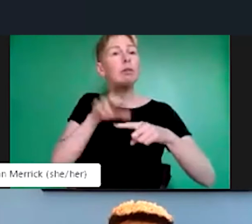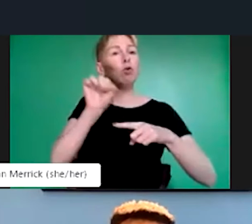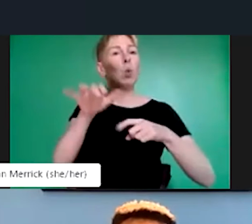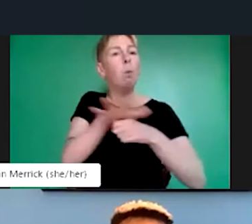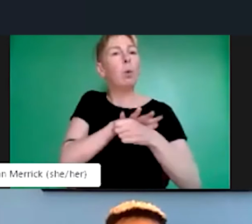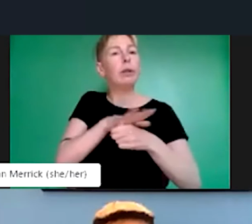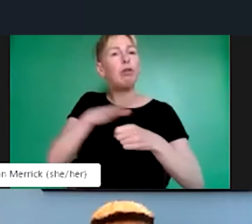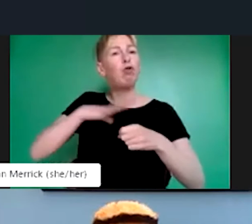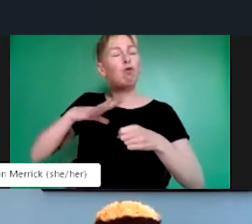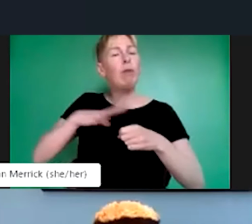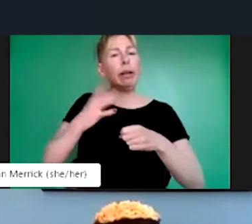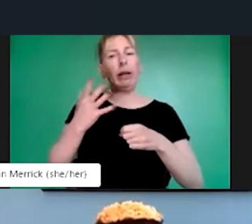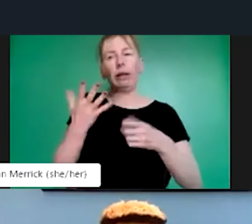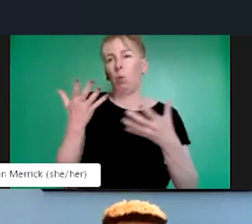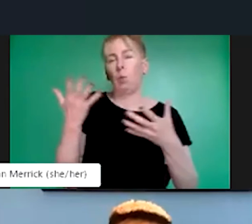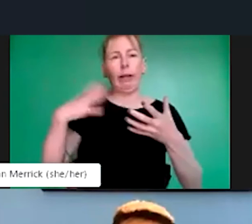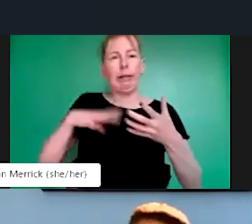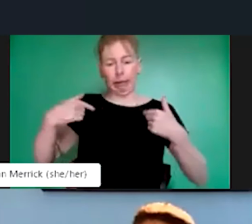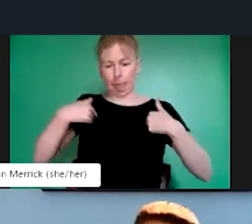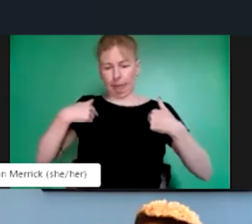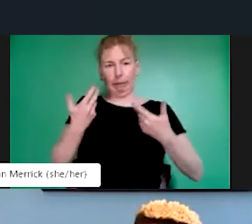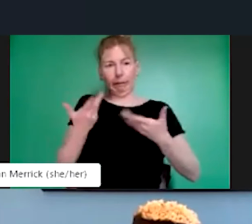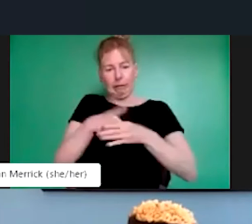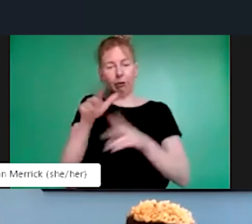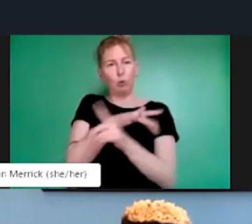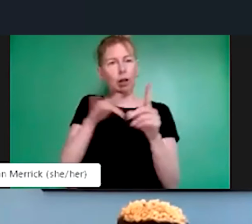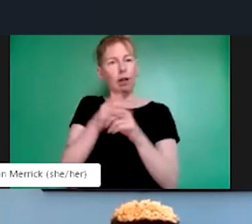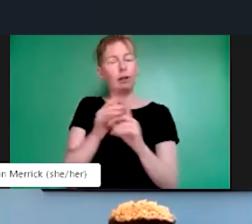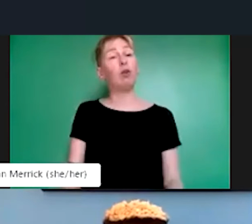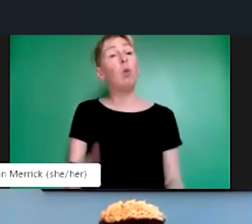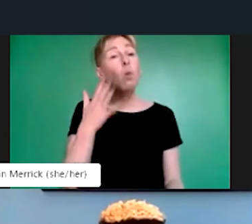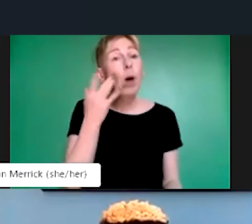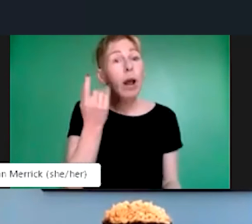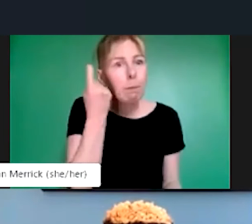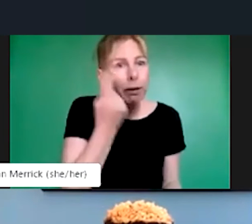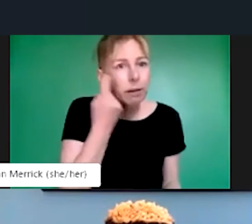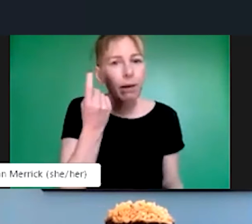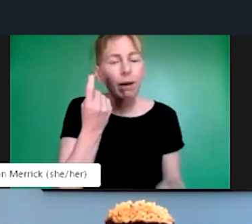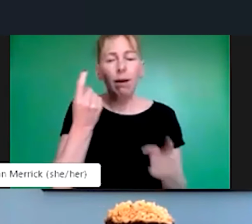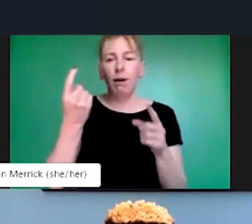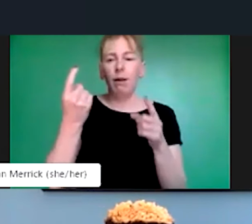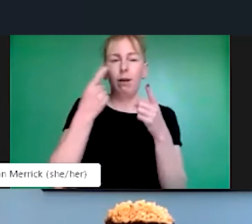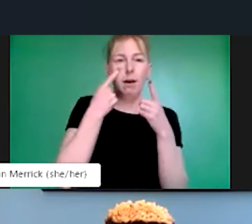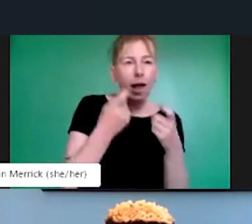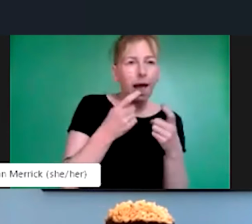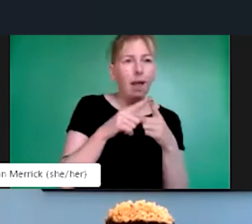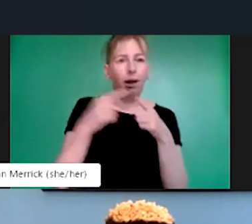And so thinking about Conflict and Care, I've been thinking a lot about, you know, the